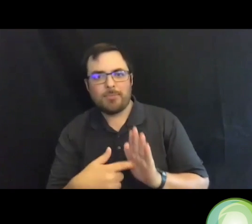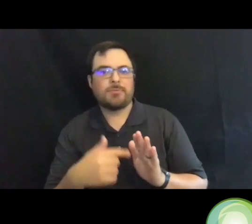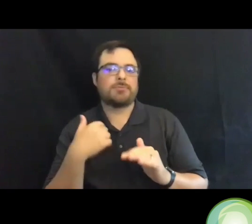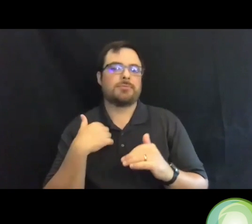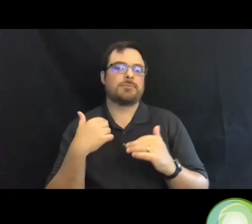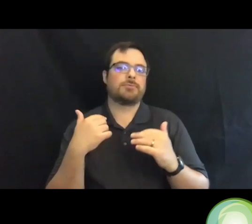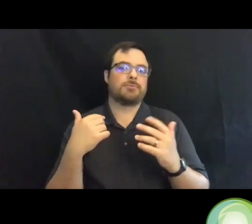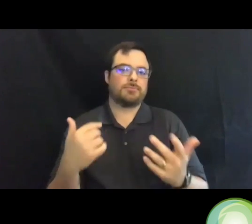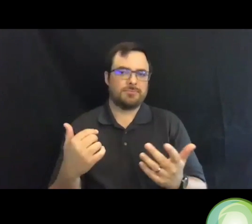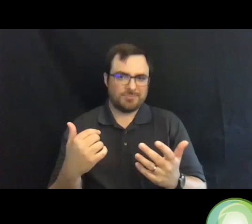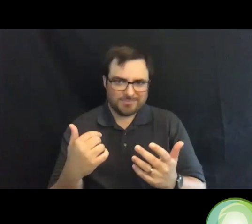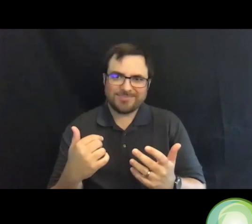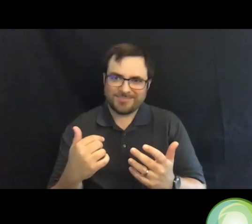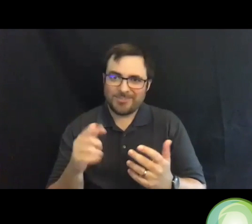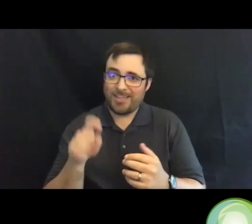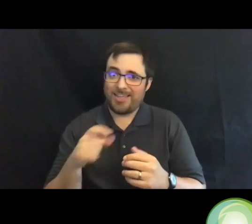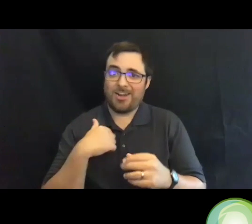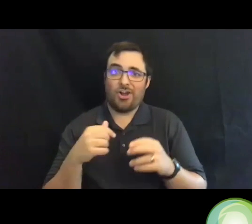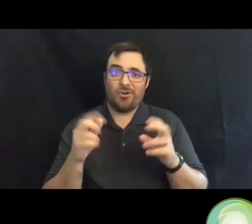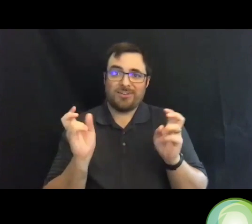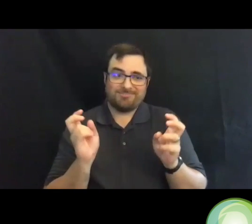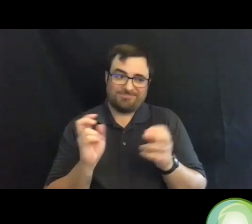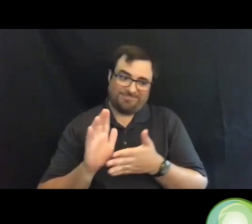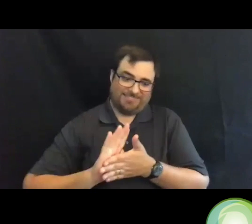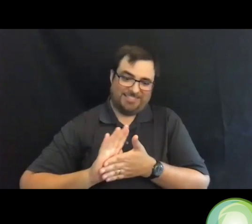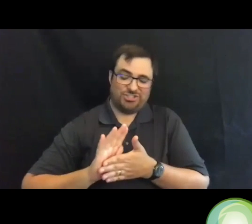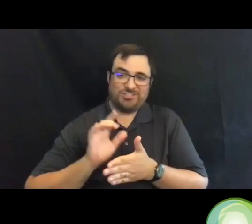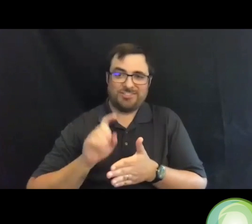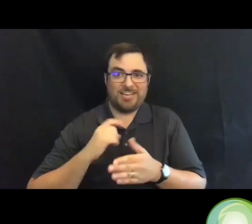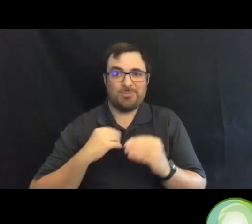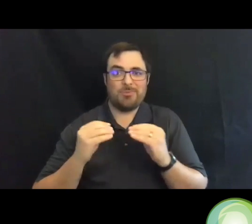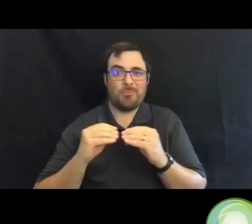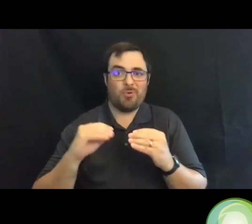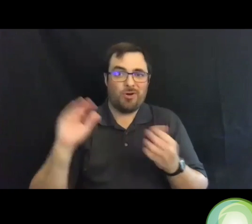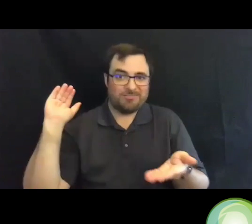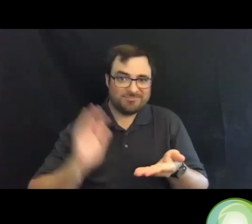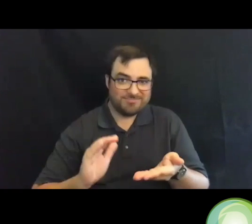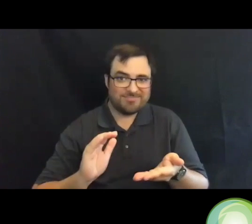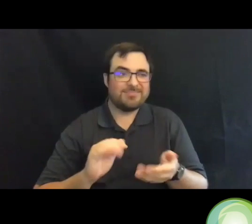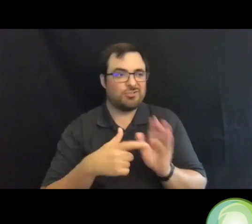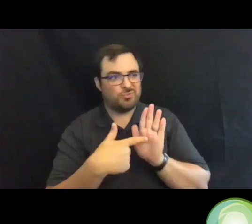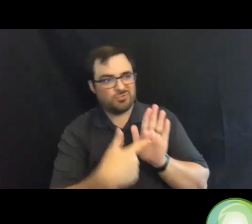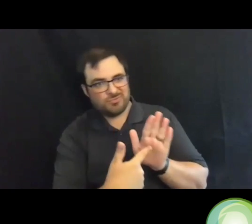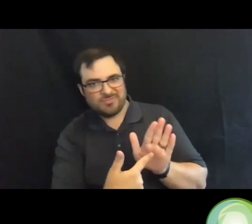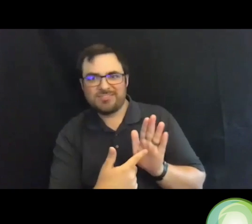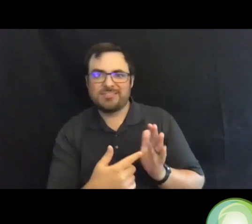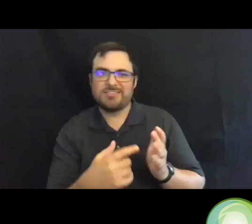and we had to make our sessions kind of shorter um to do the demonstration because it really wasn't it wasn't working great